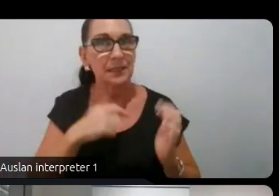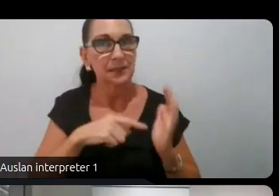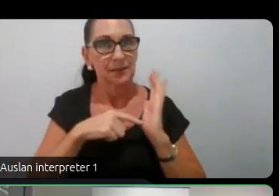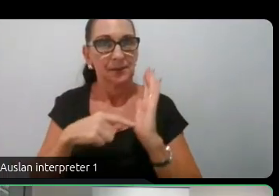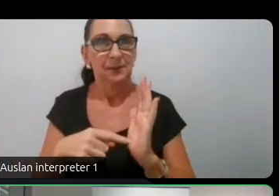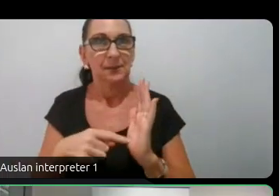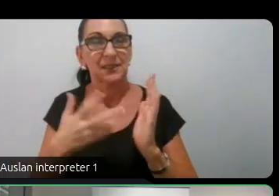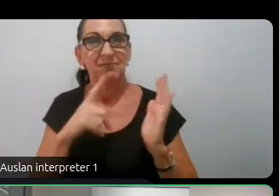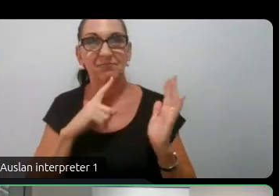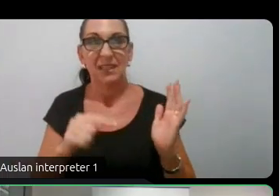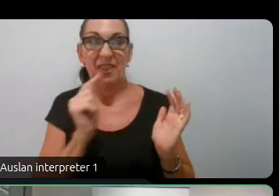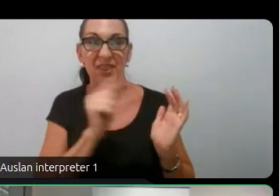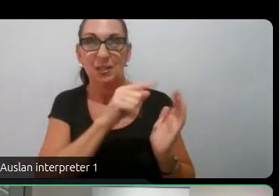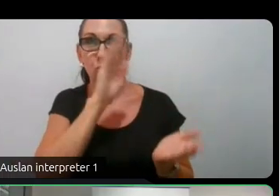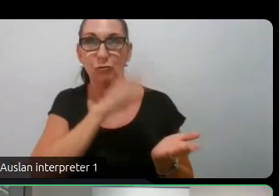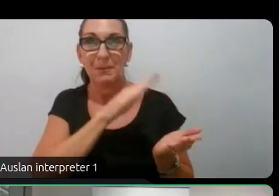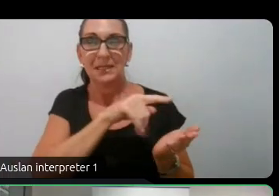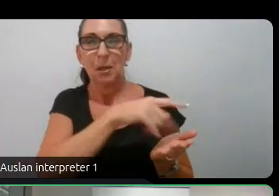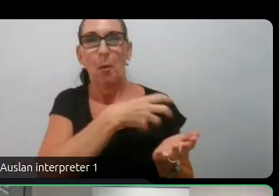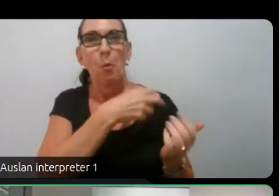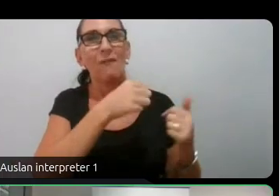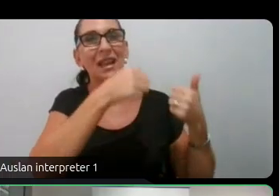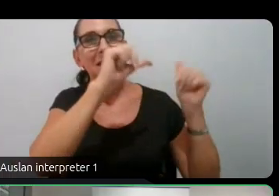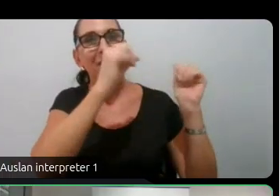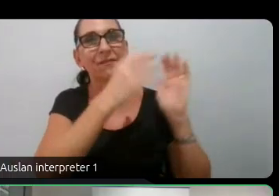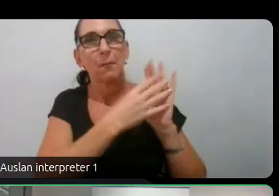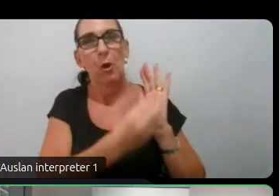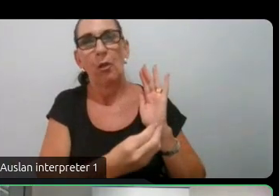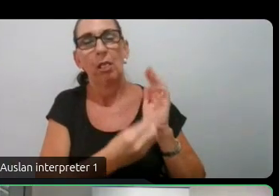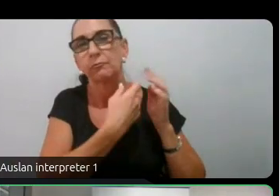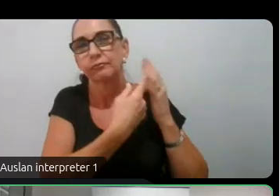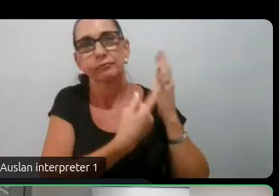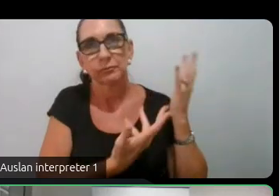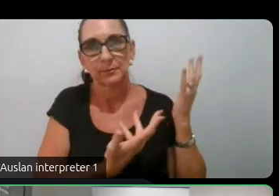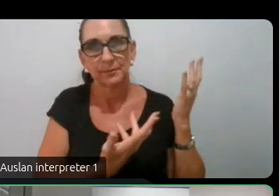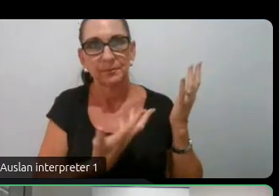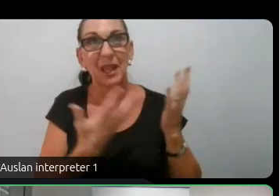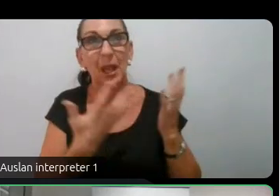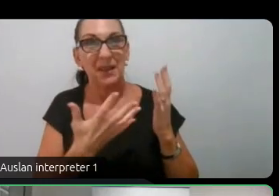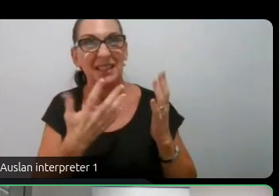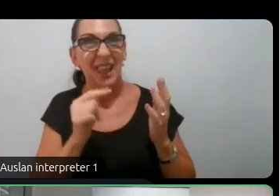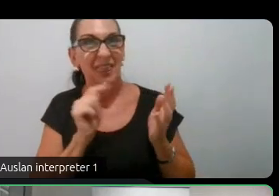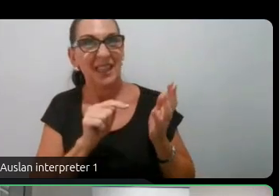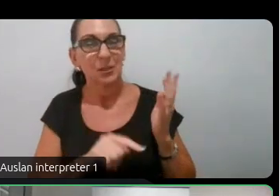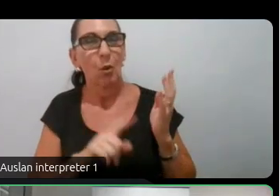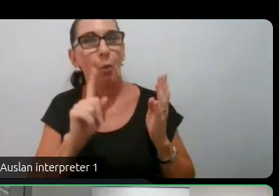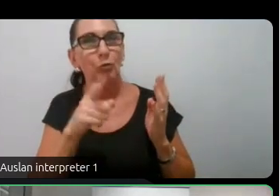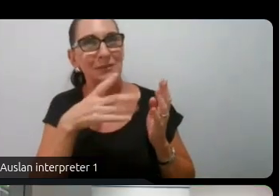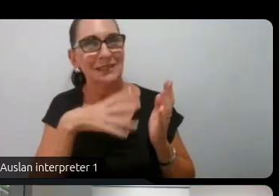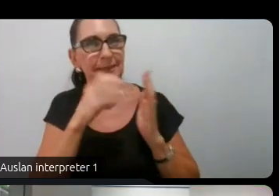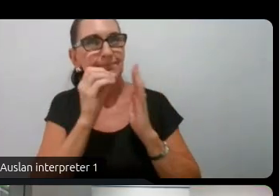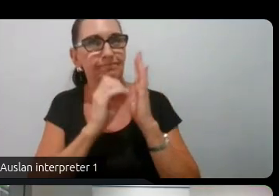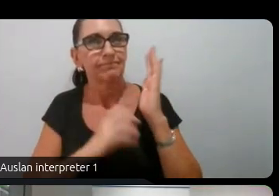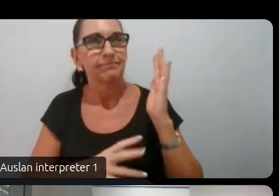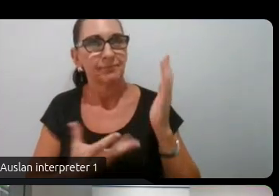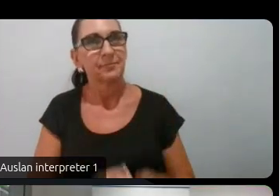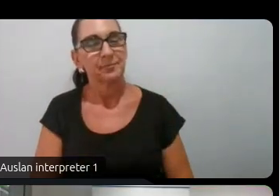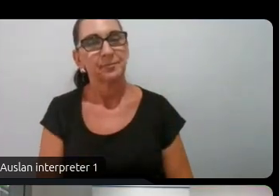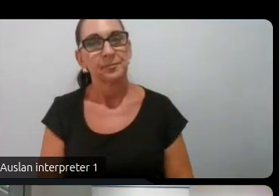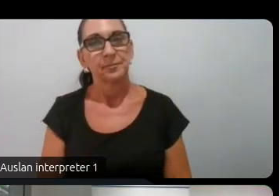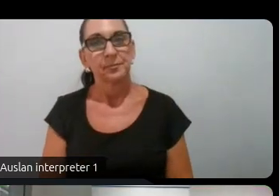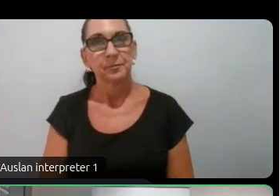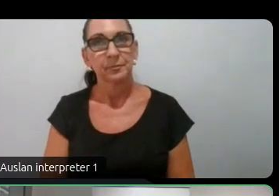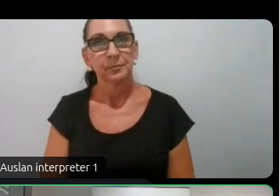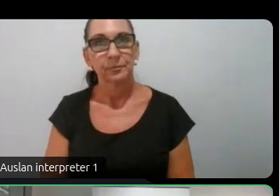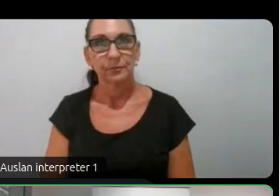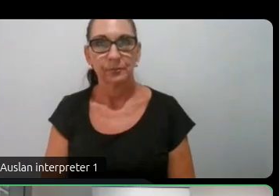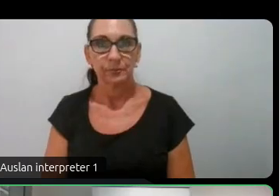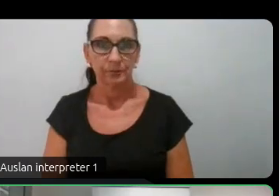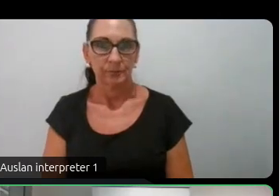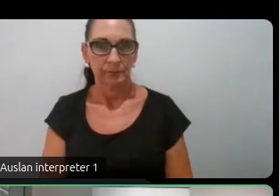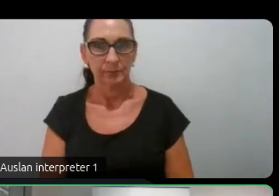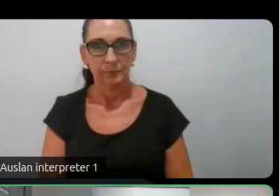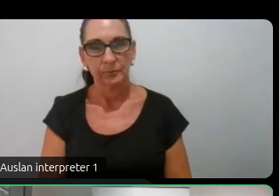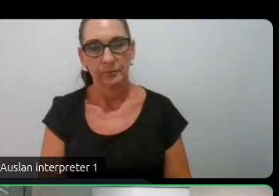is the cheapest most effective model of XYZ thing. So those are kind of a few things to keep in mind.